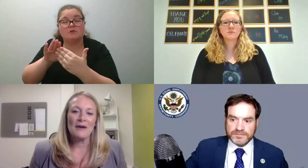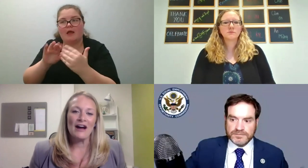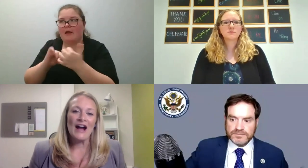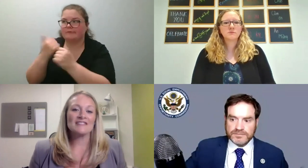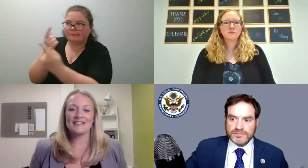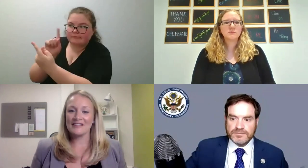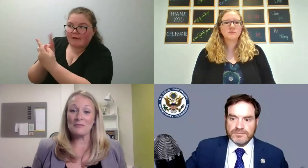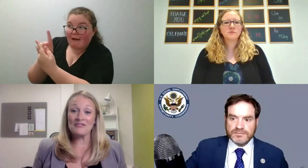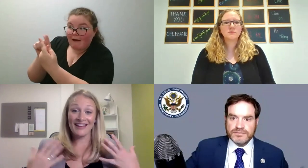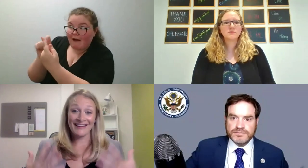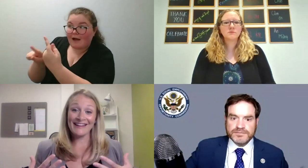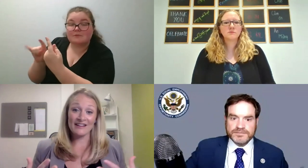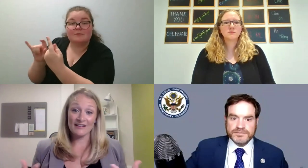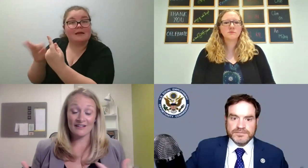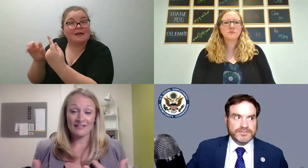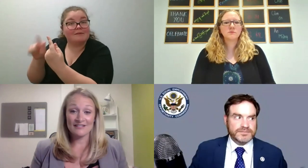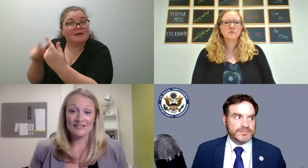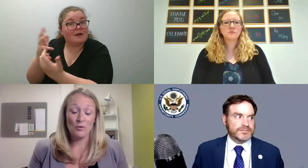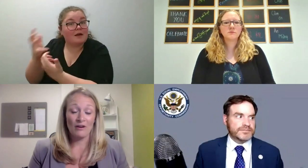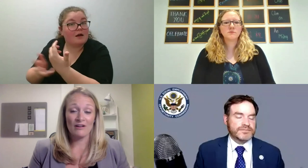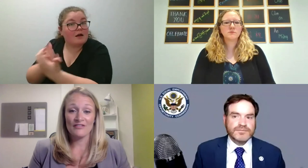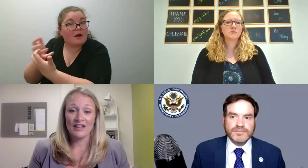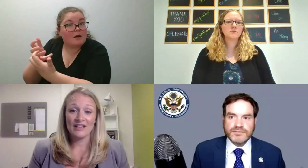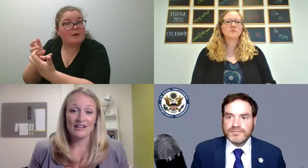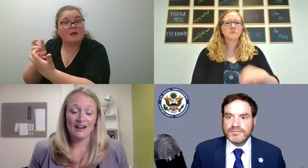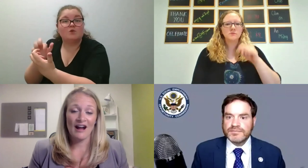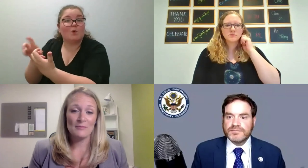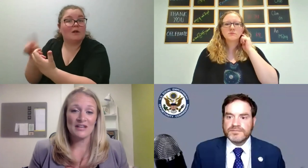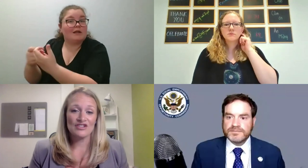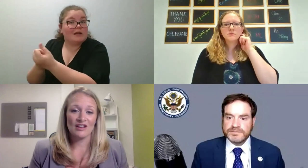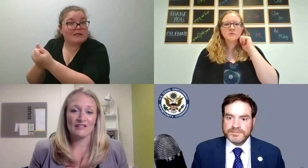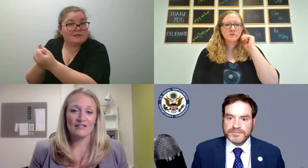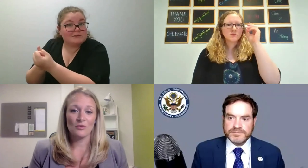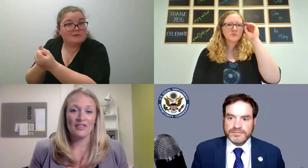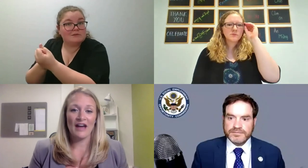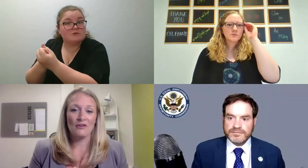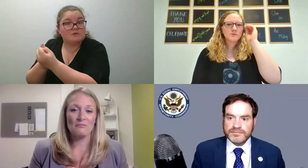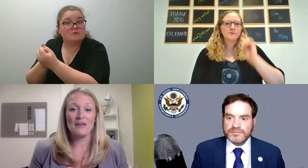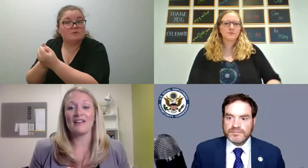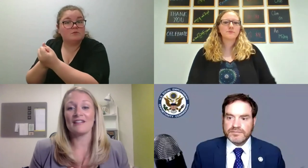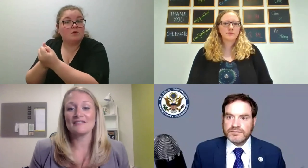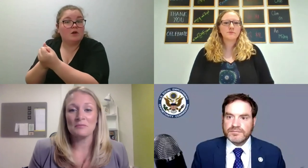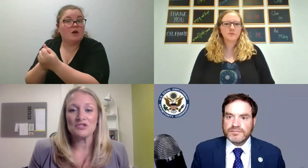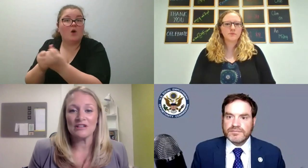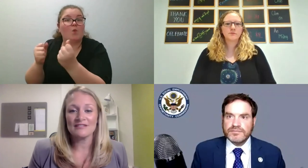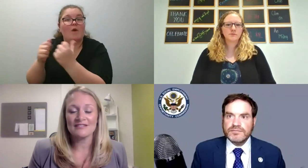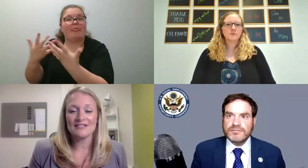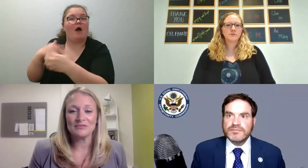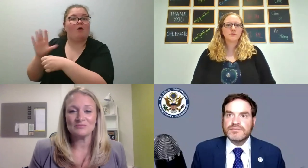about asking them if they need support or if they need an accommodation without making assumptions.